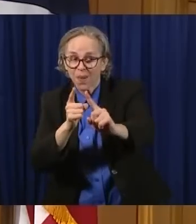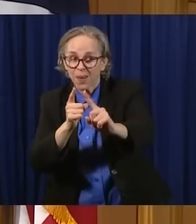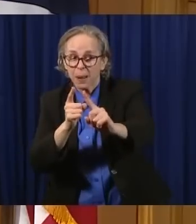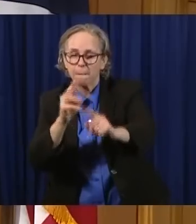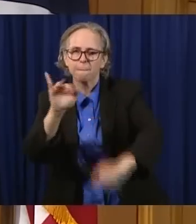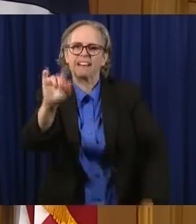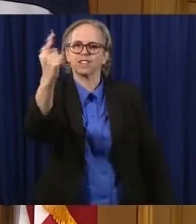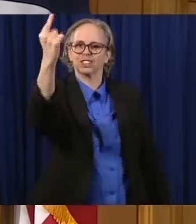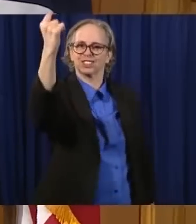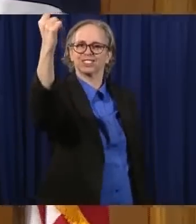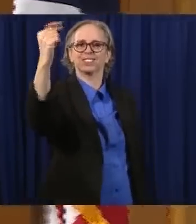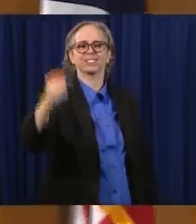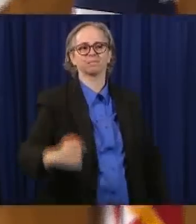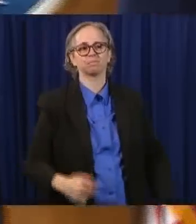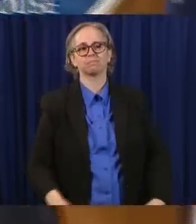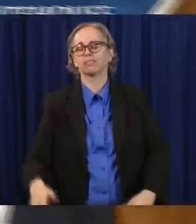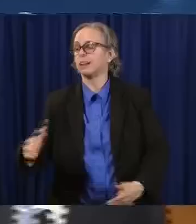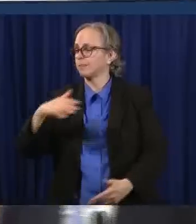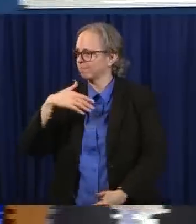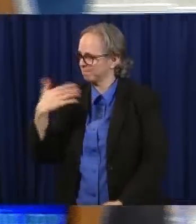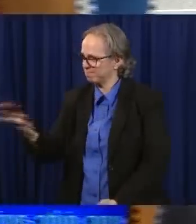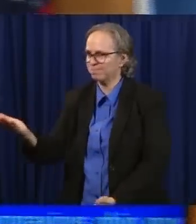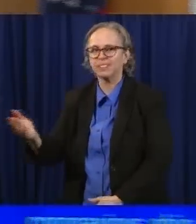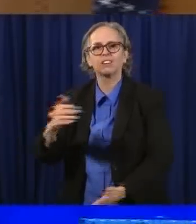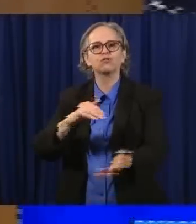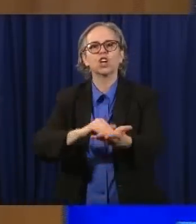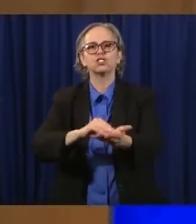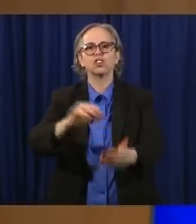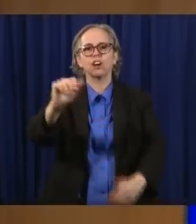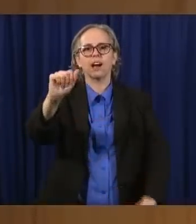WHERE WE ARE AND WHERE I THINK